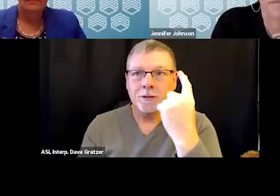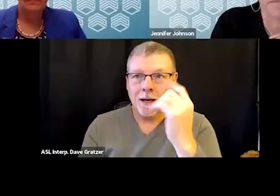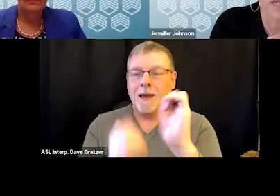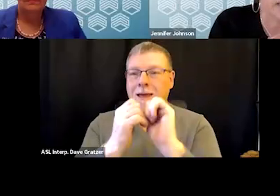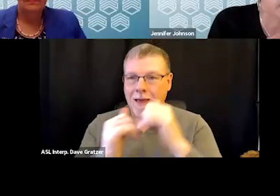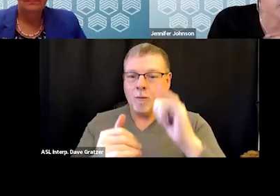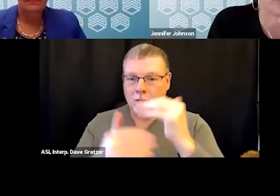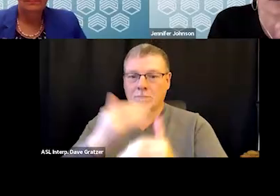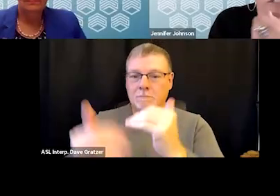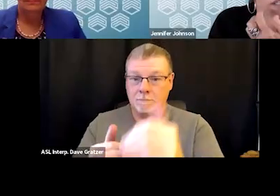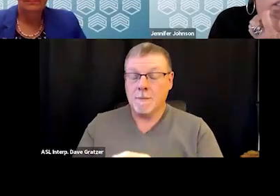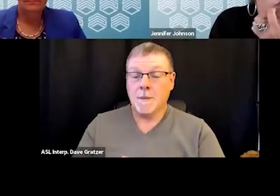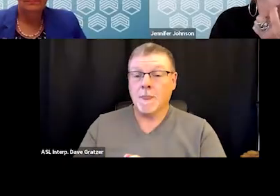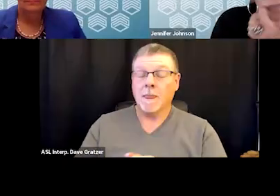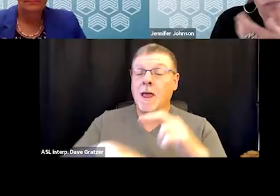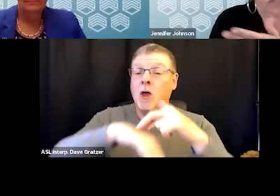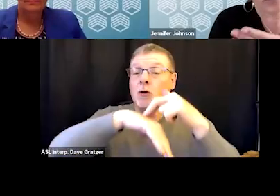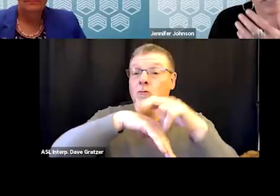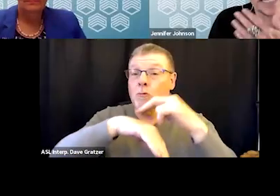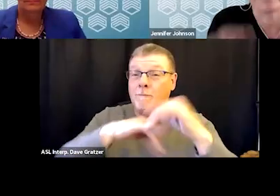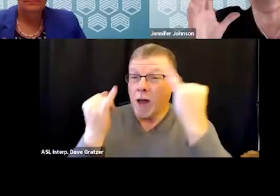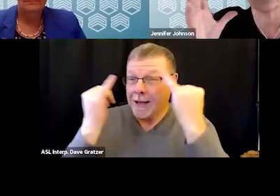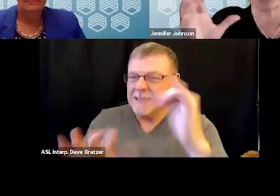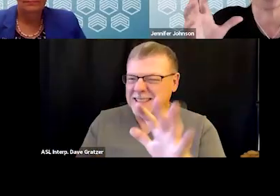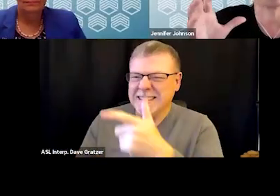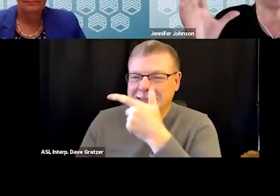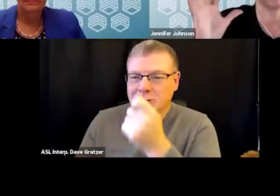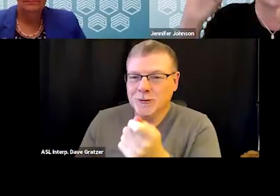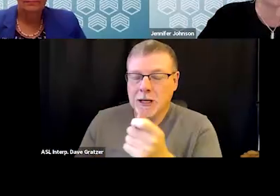Um, ideas of reference I think are s- interesting. Everyone is talking about me.